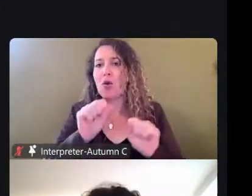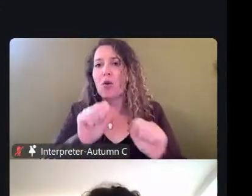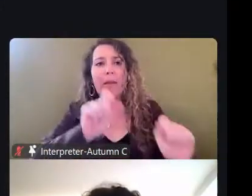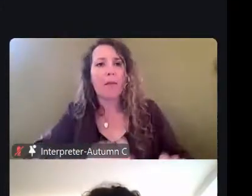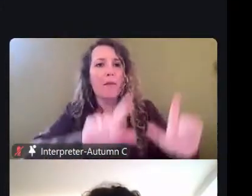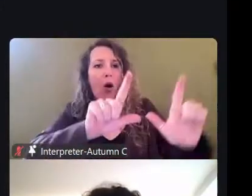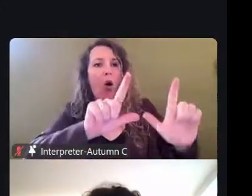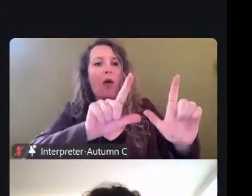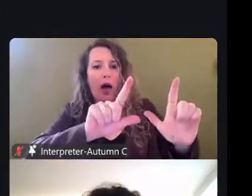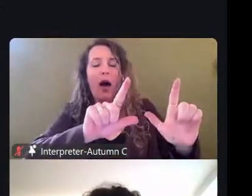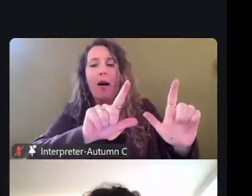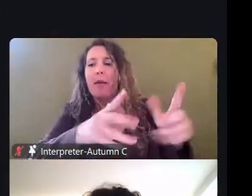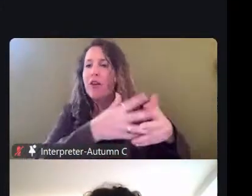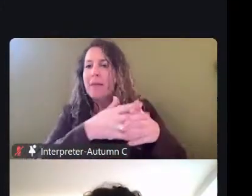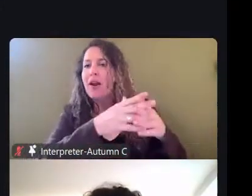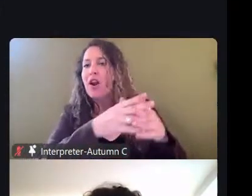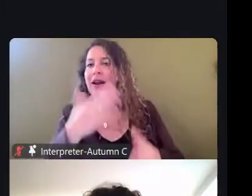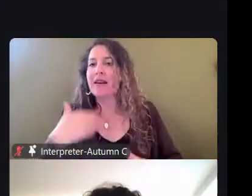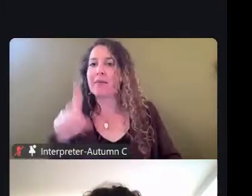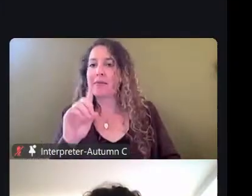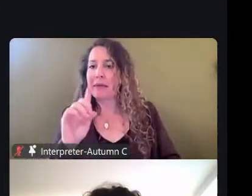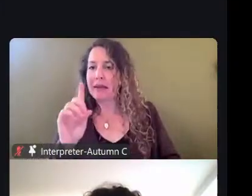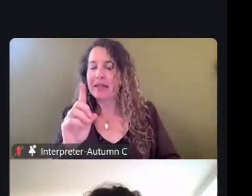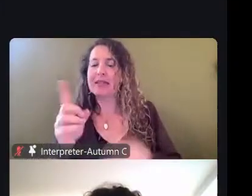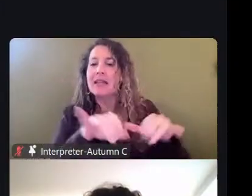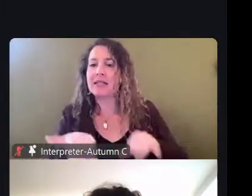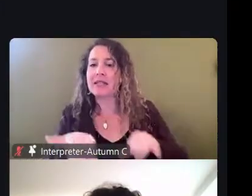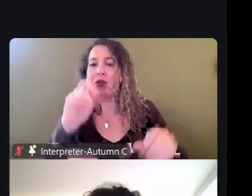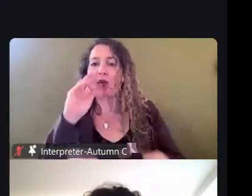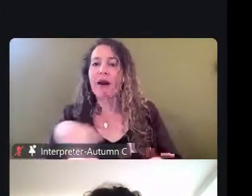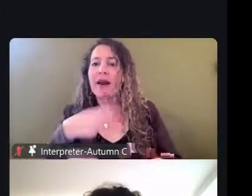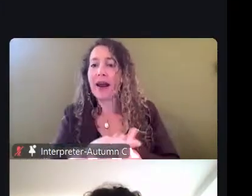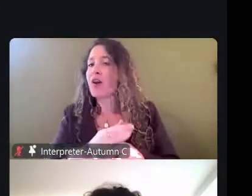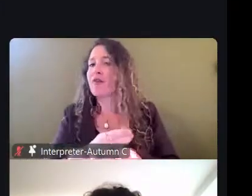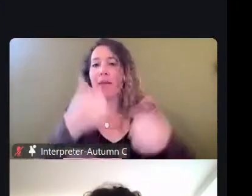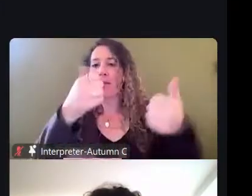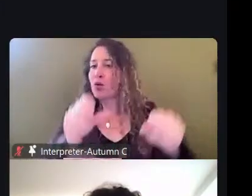They're published every year and they're also updated annually.